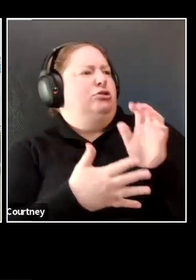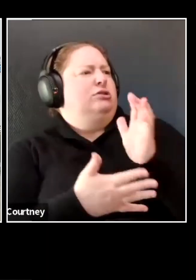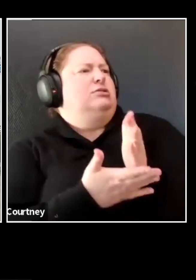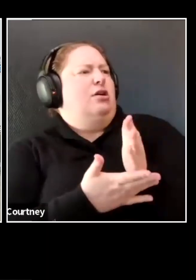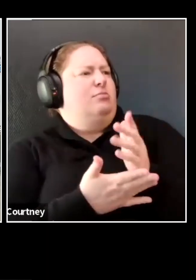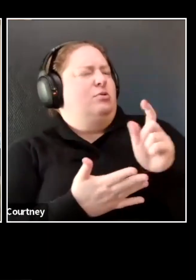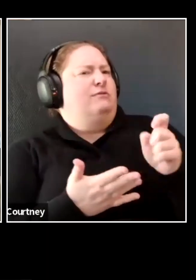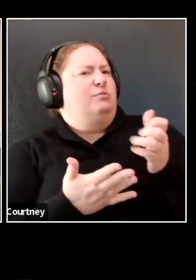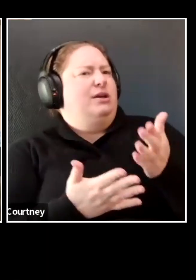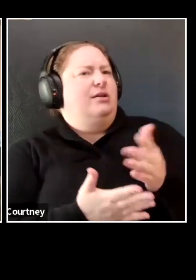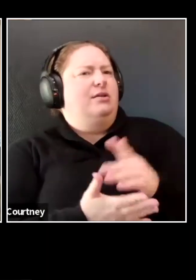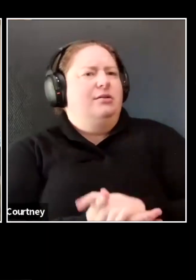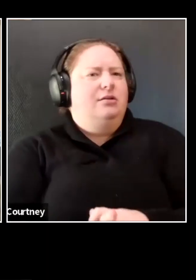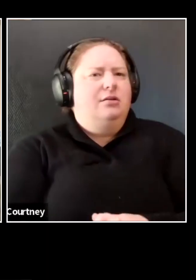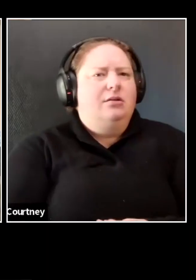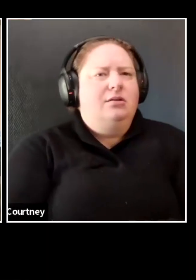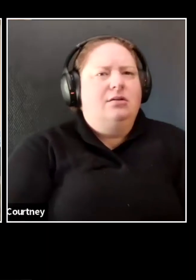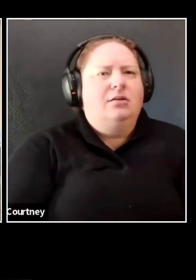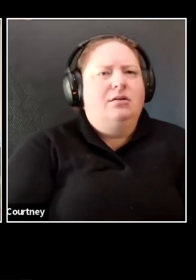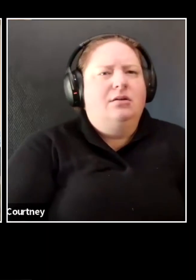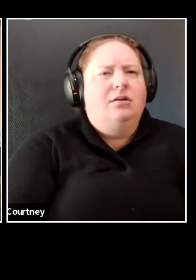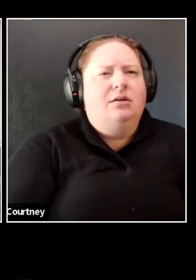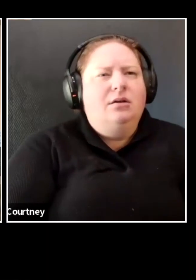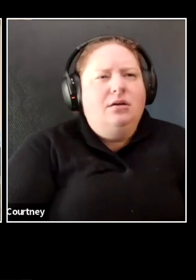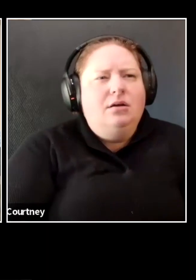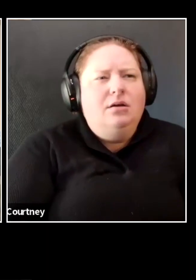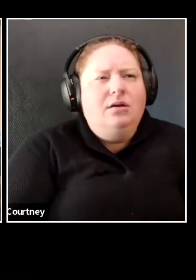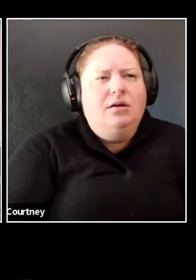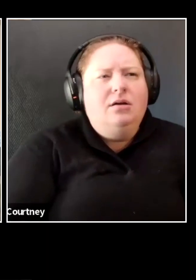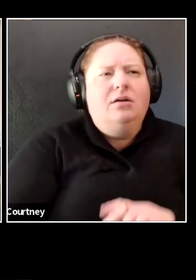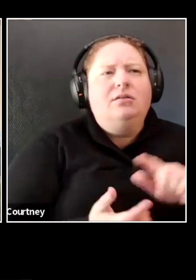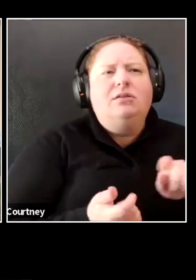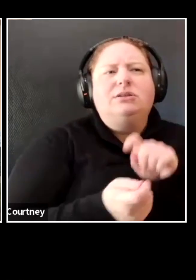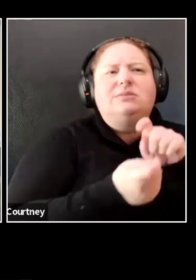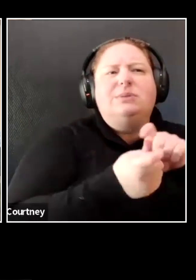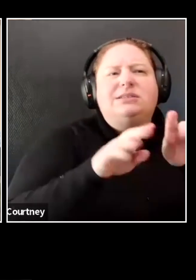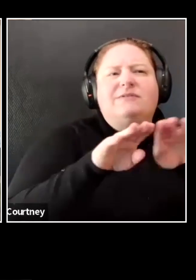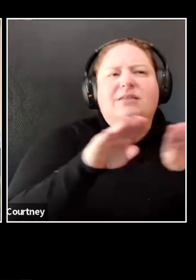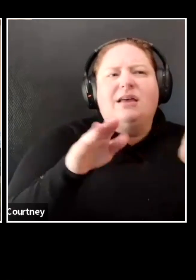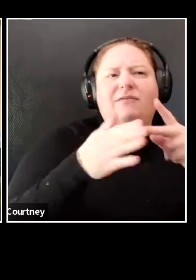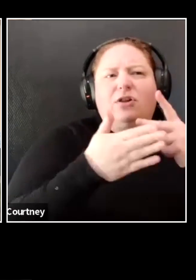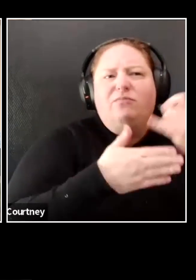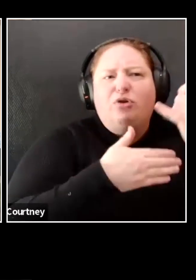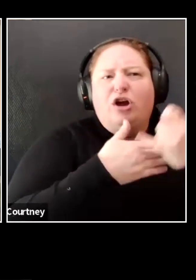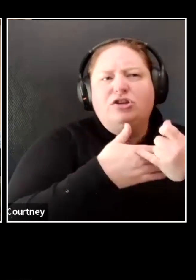I think that there is uh there is a certain level of project that gets onto this the STIPs